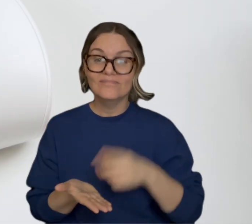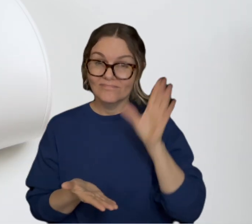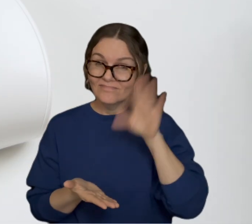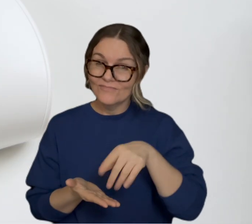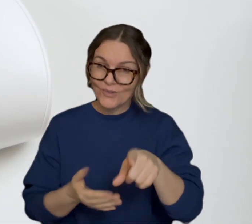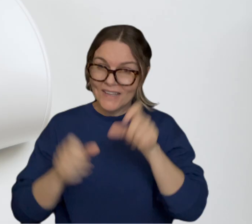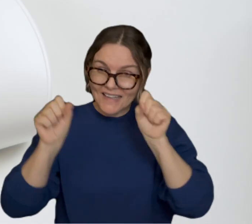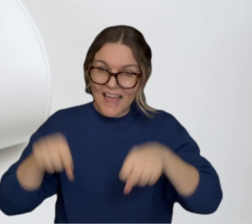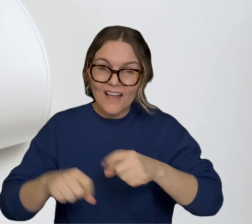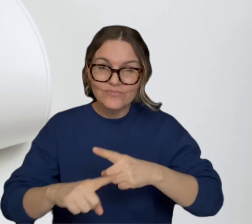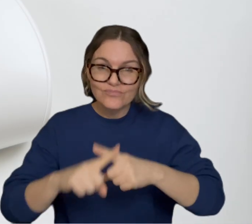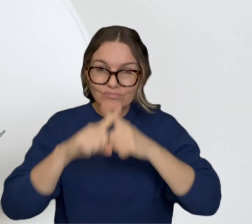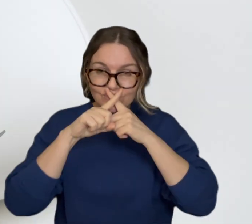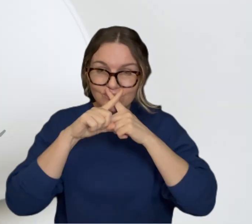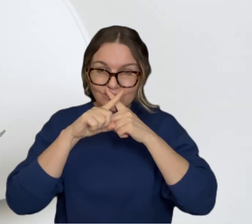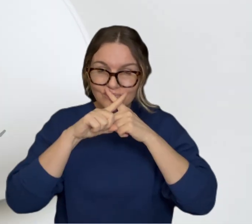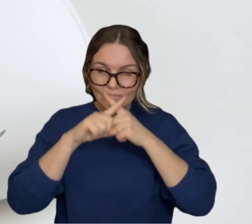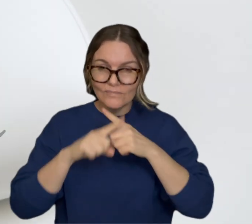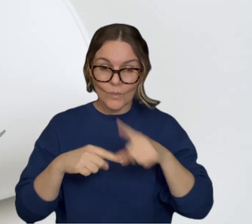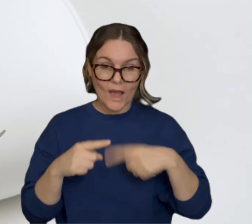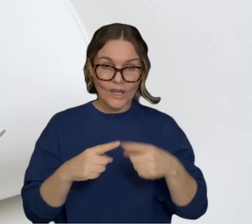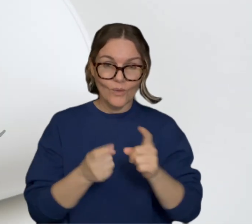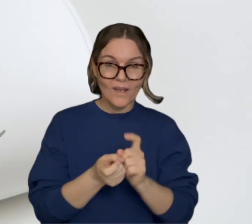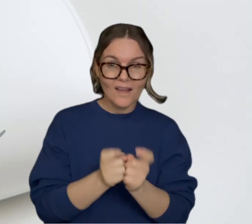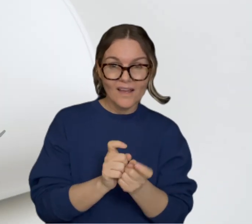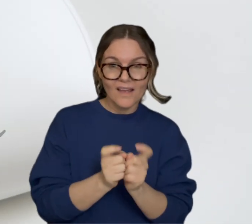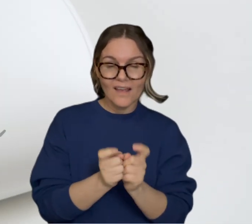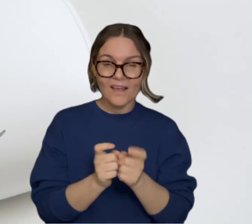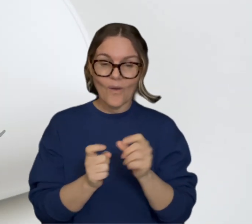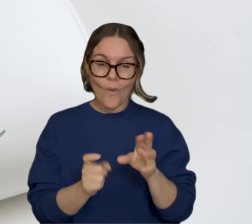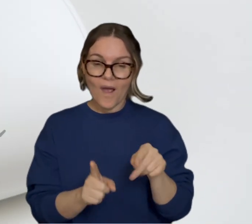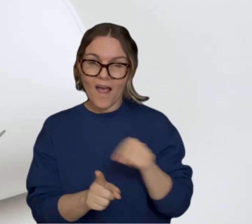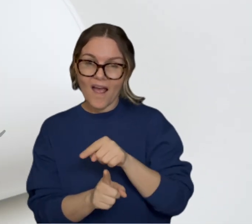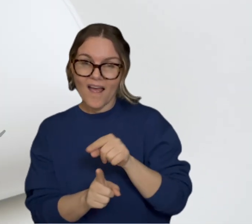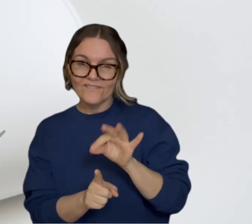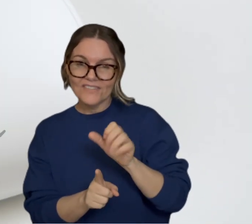you on either side the last thing we want to tell you about this pump is the feature that you can